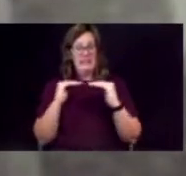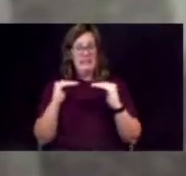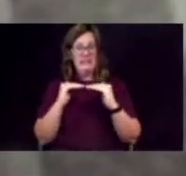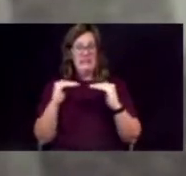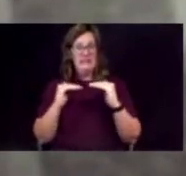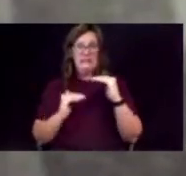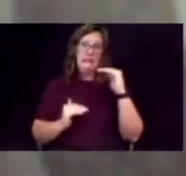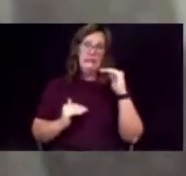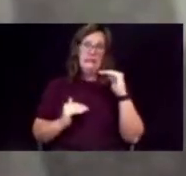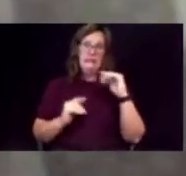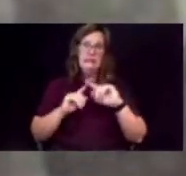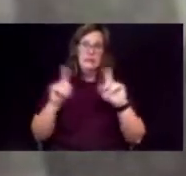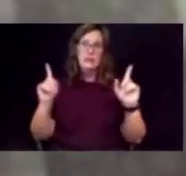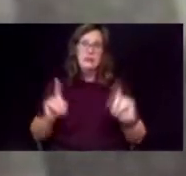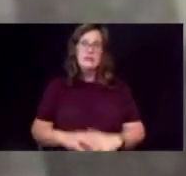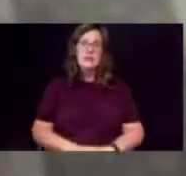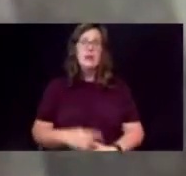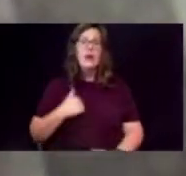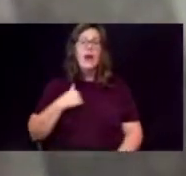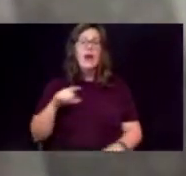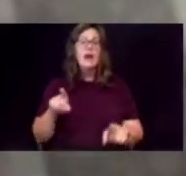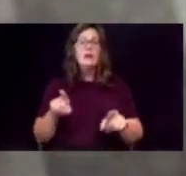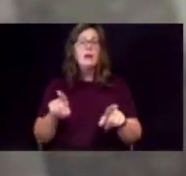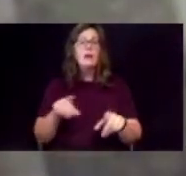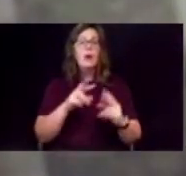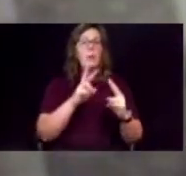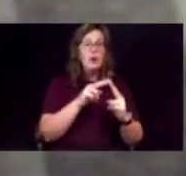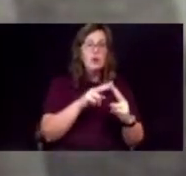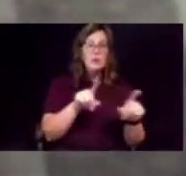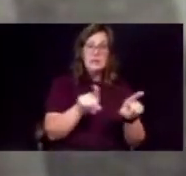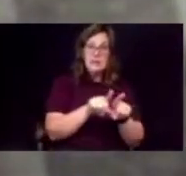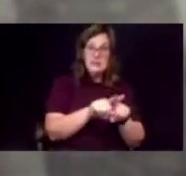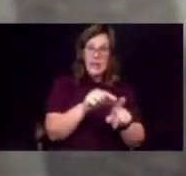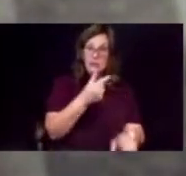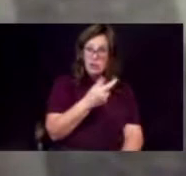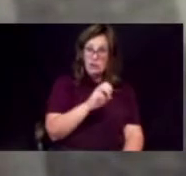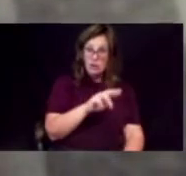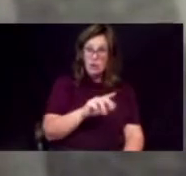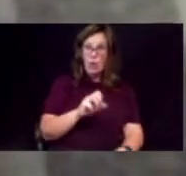was the same um gender as me versus when i had a partner that wasn't just the way i was perceived